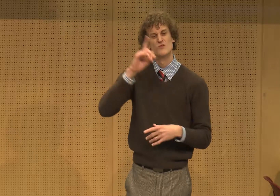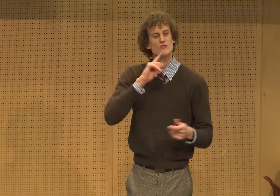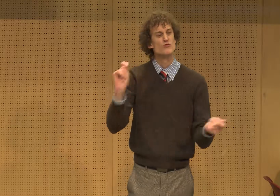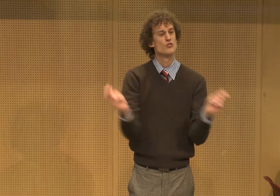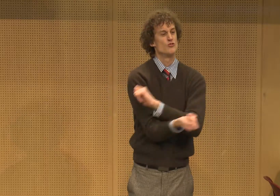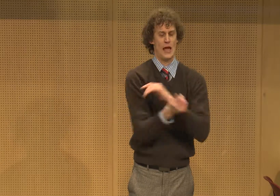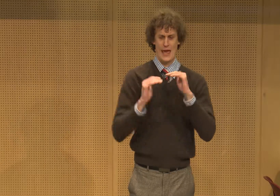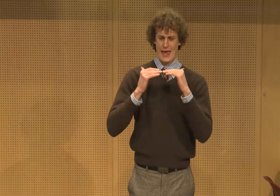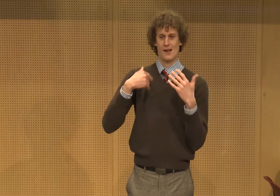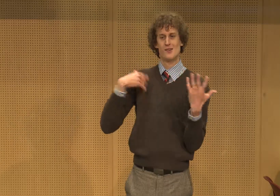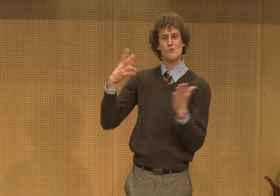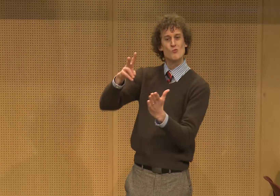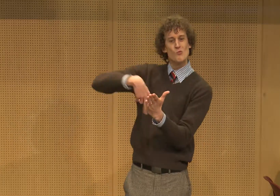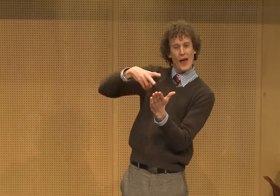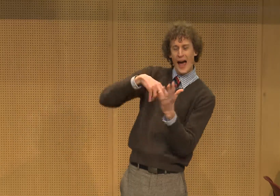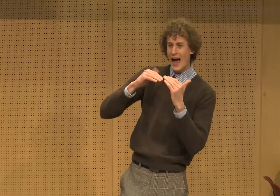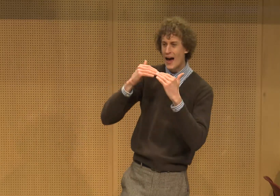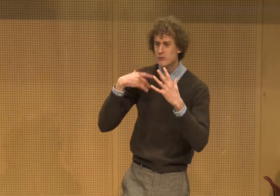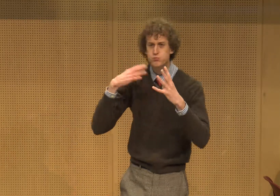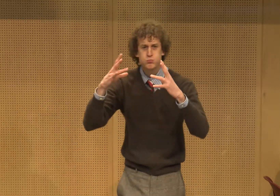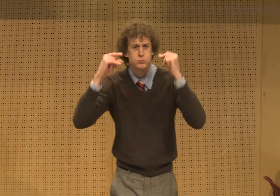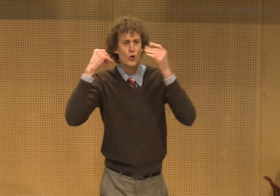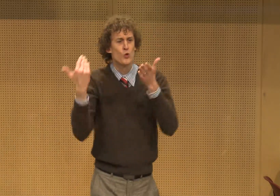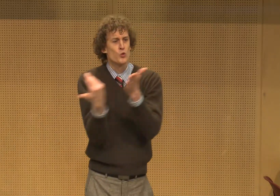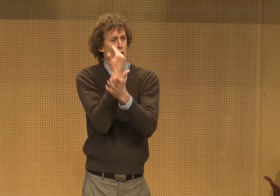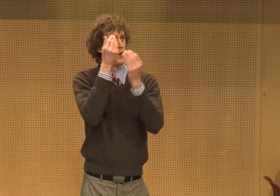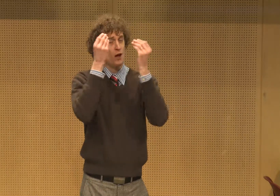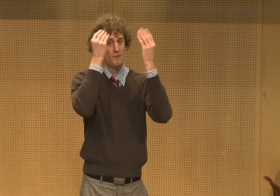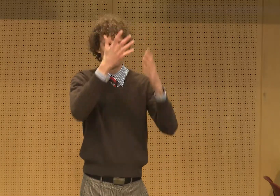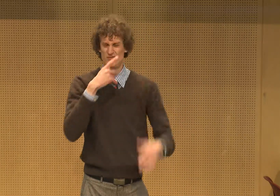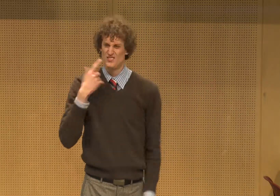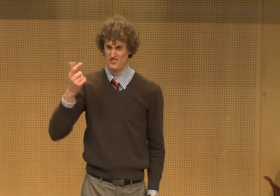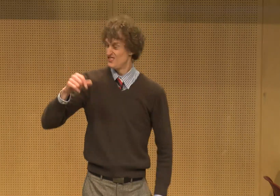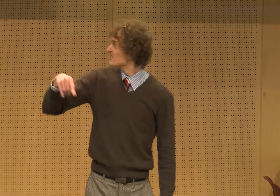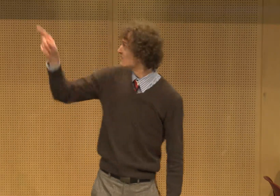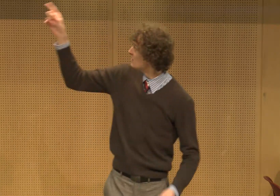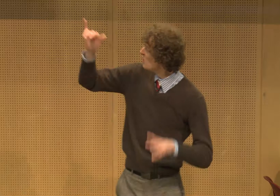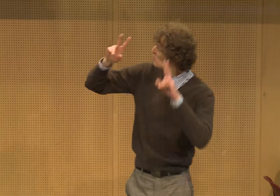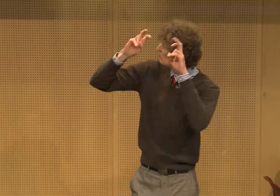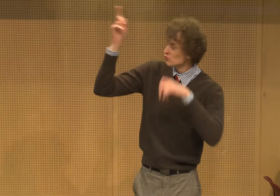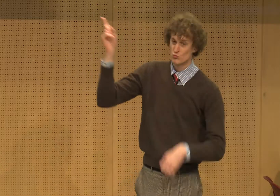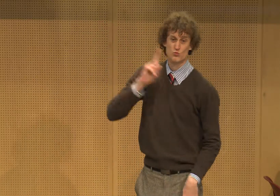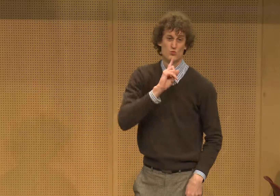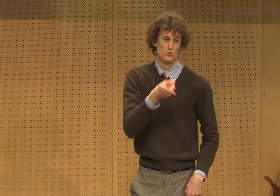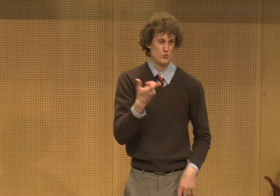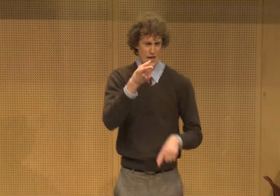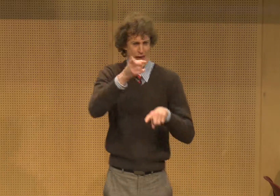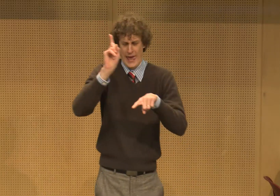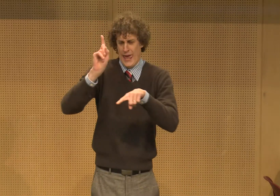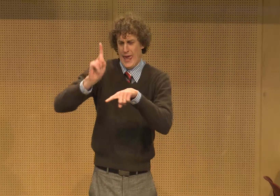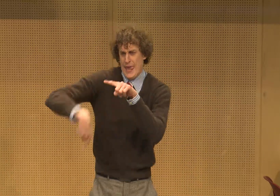we'd be able to go and buy the books to read. And so once the internet started,